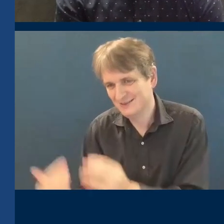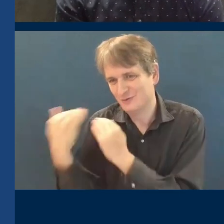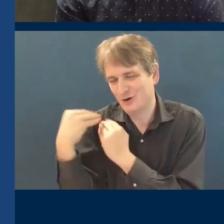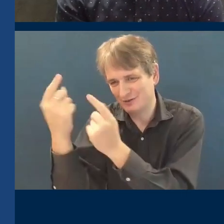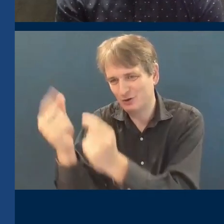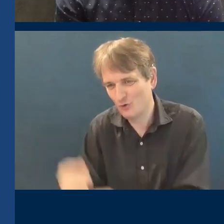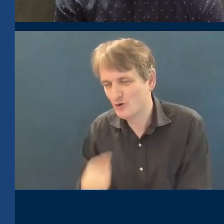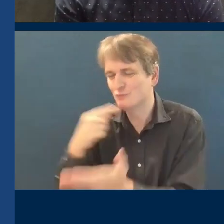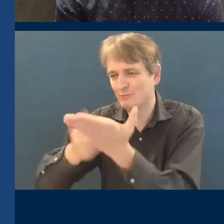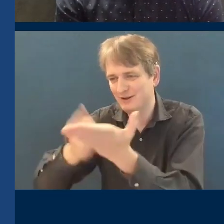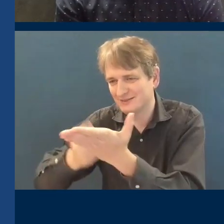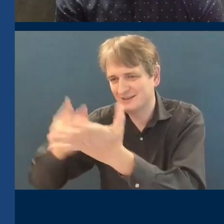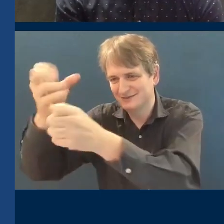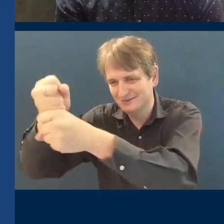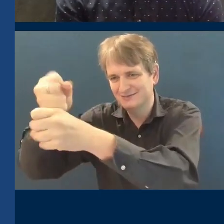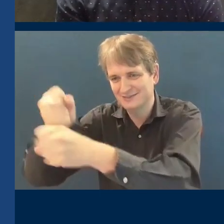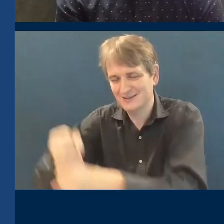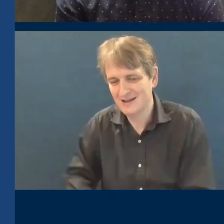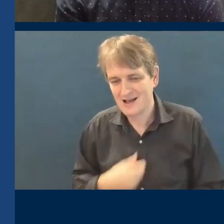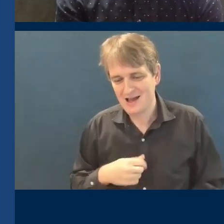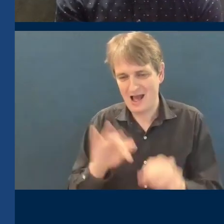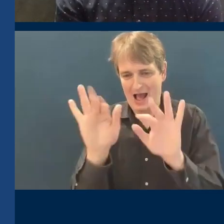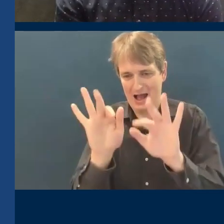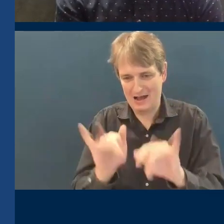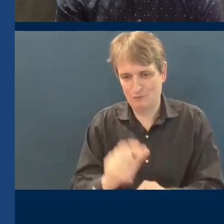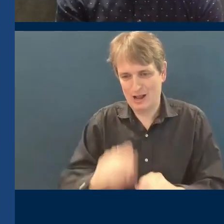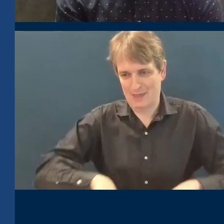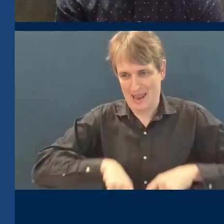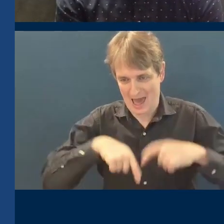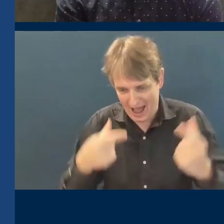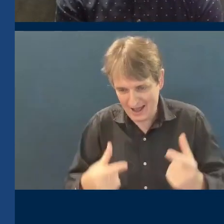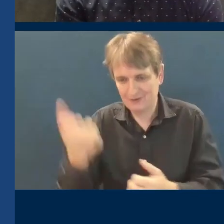So the meeting that we were going to have we have notes, what we're going to address